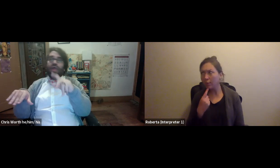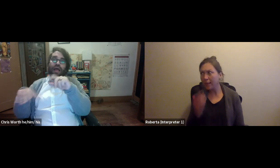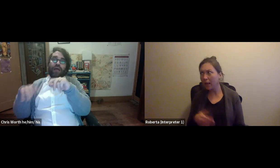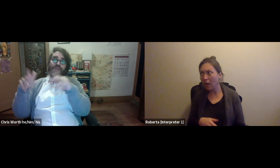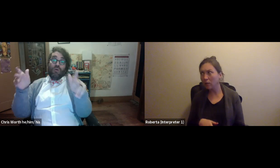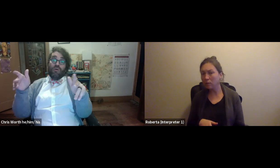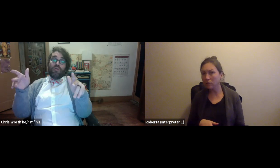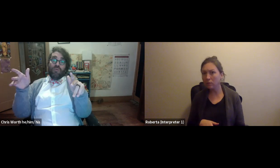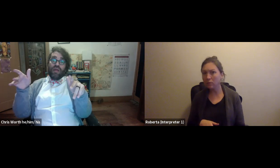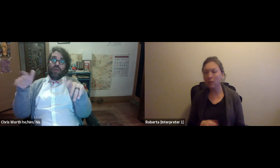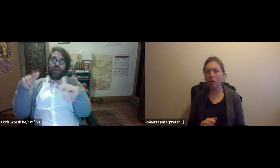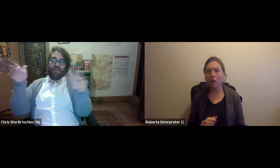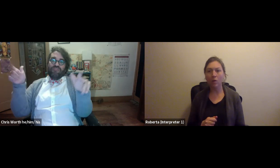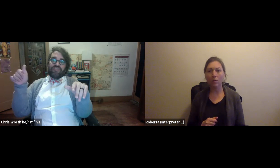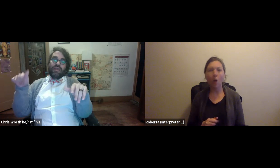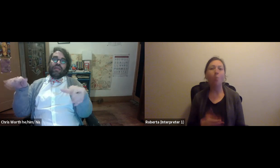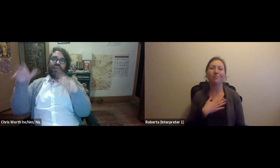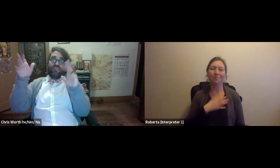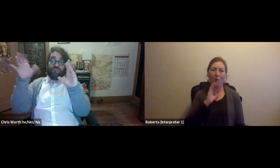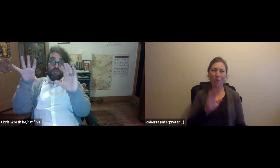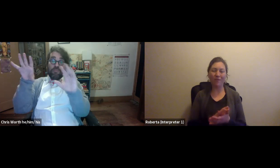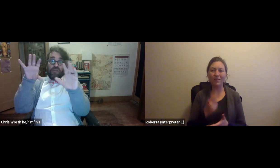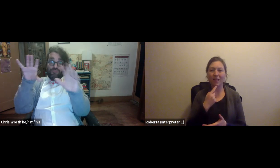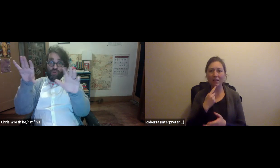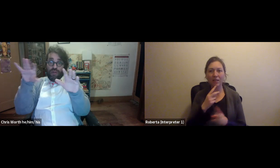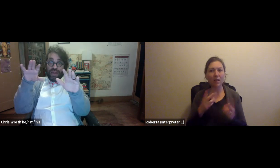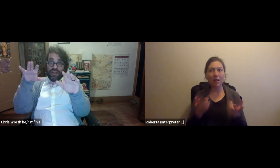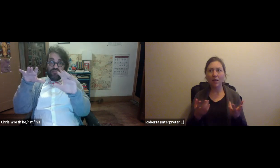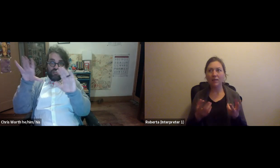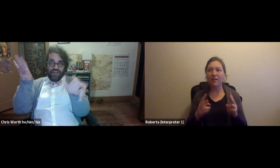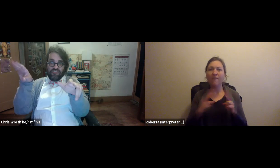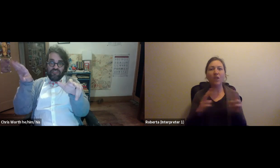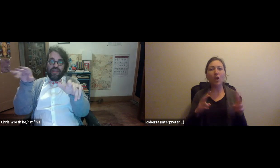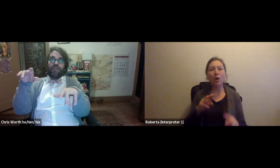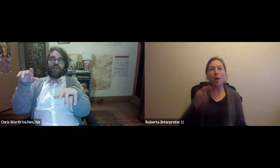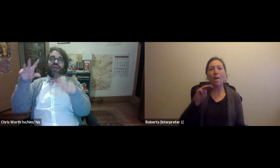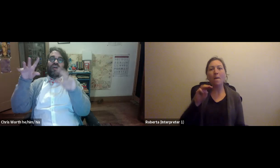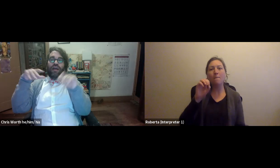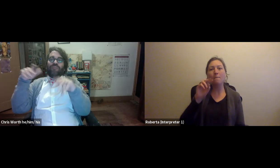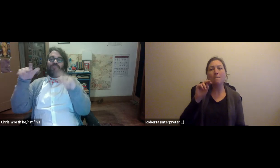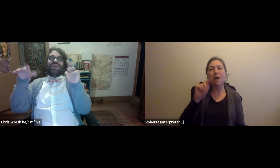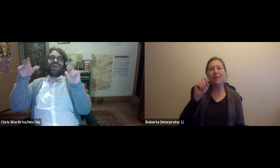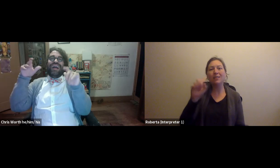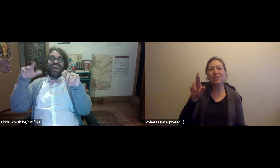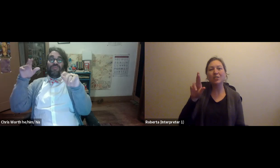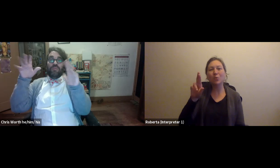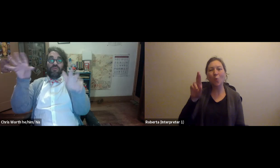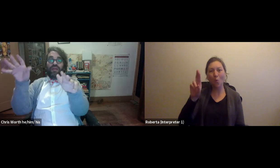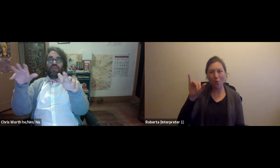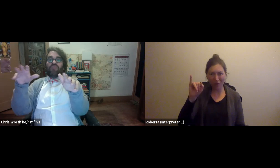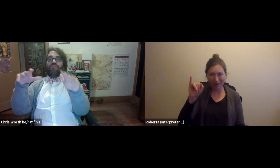again? You know my wife just said it's very montessoric, she's an educator, Marie Montessori,